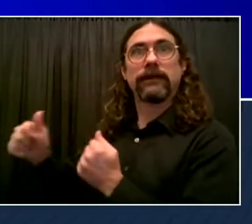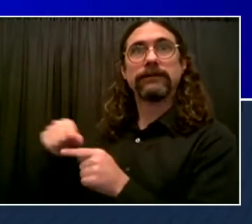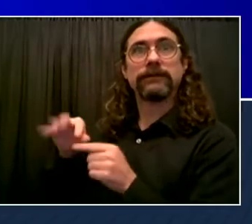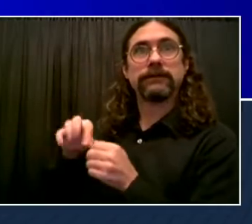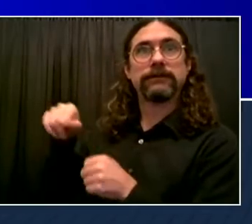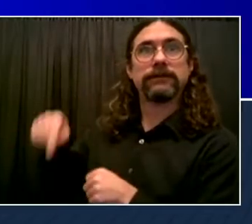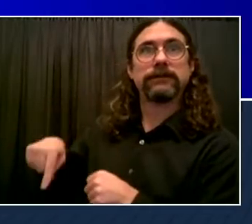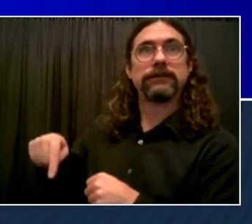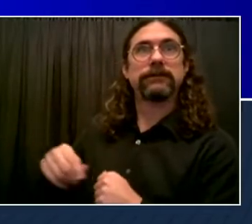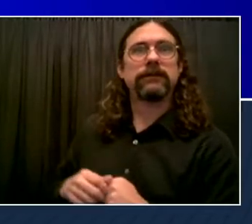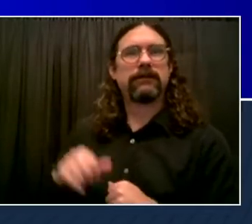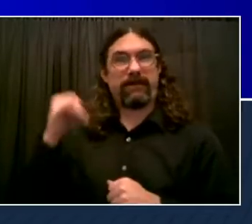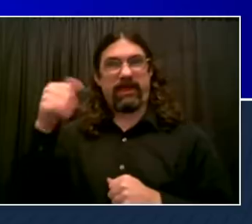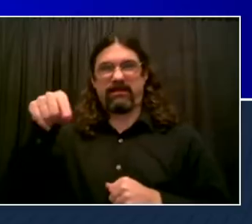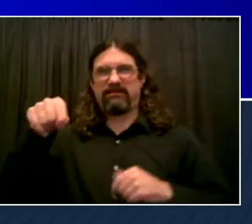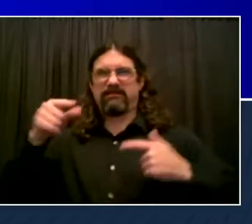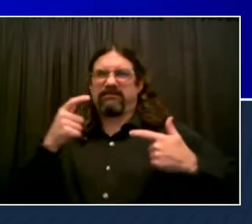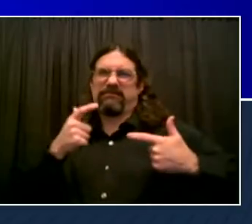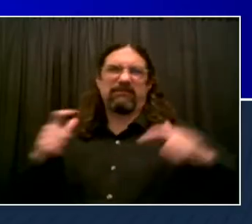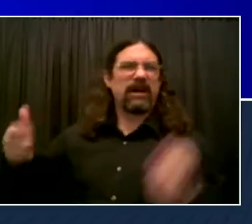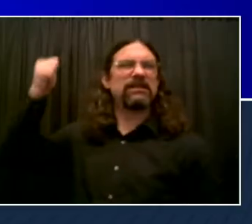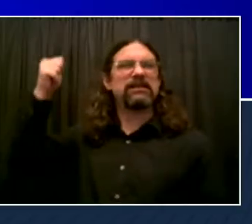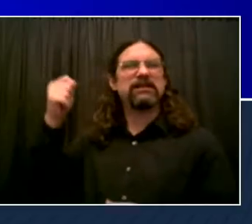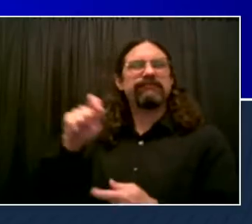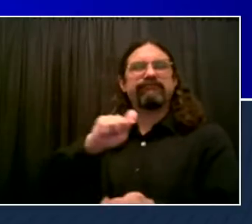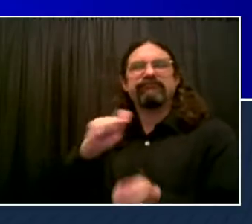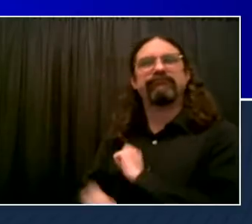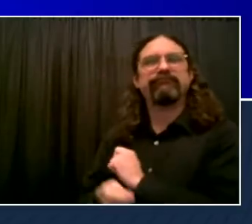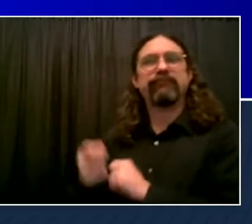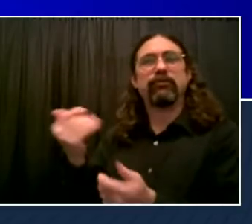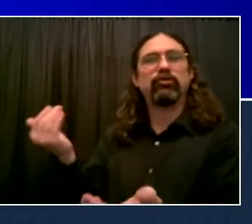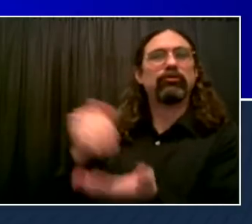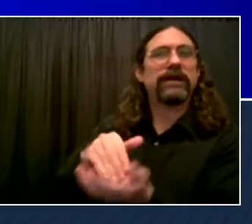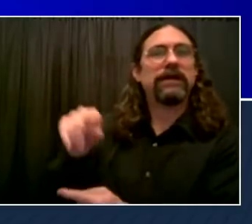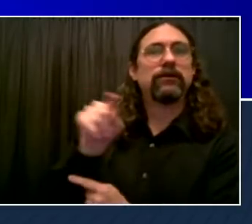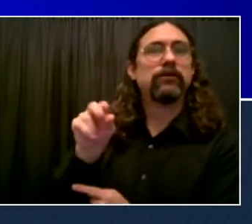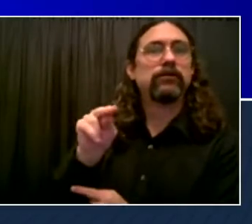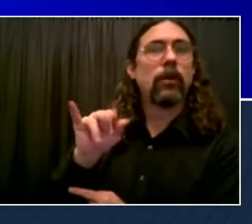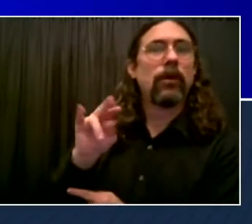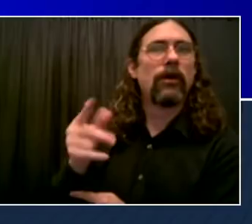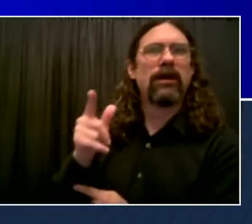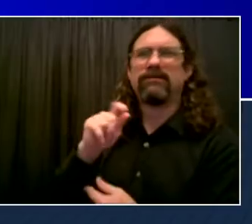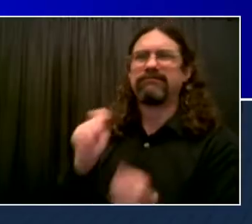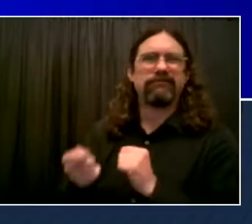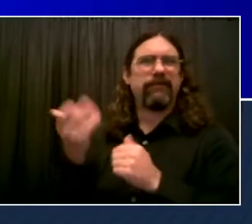DECADE OF EFFORT, THE WGOANUS REZONING IS GOING TO TAKE US INTO THE FUTURE.